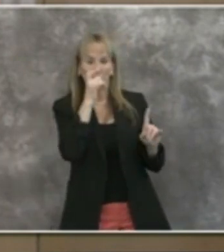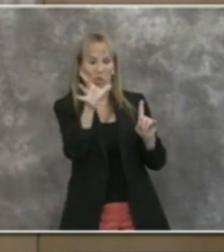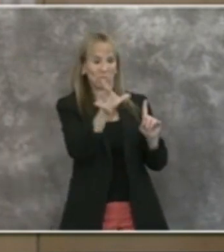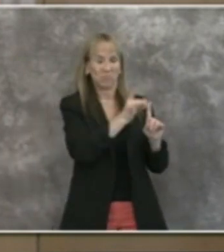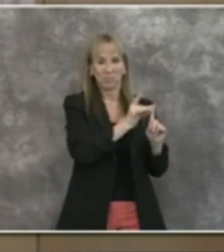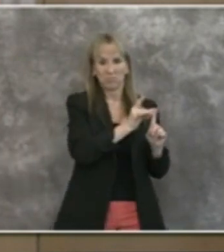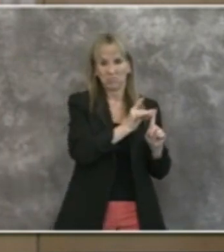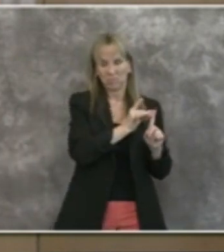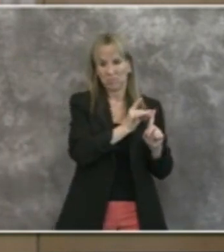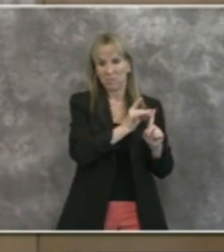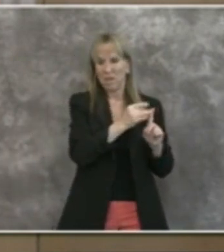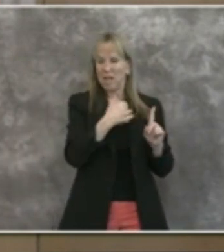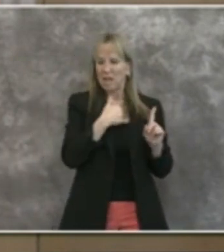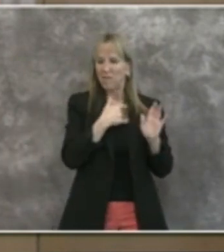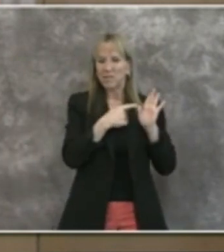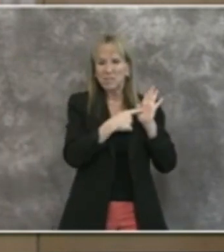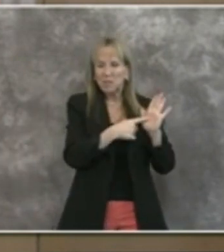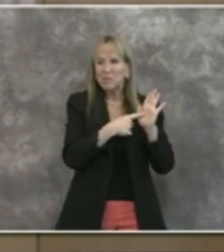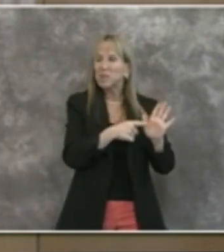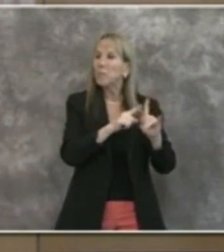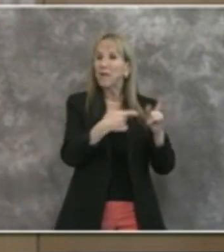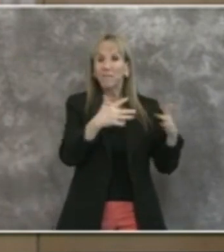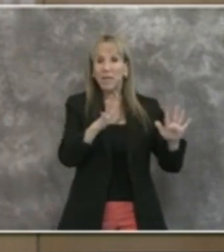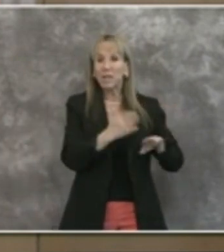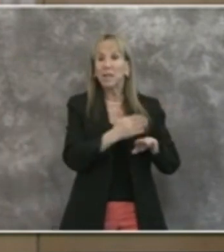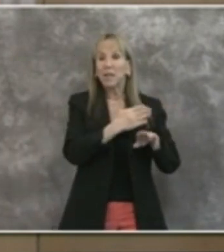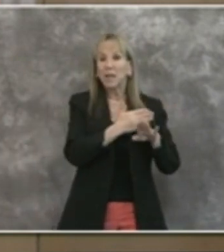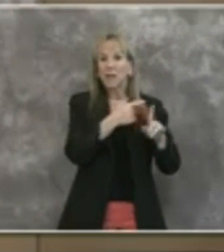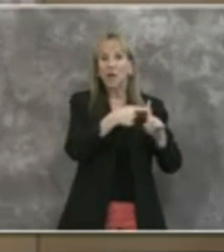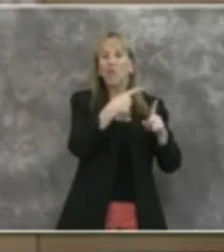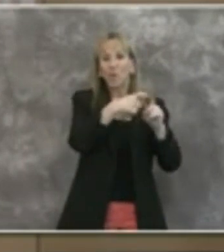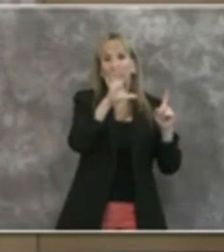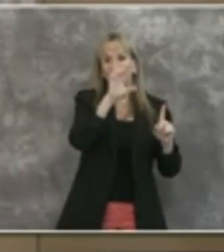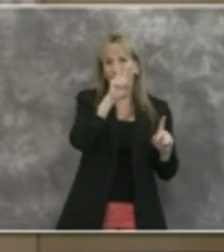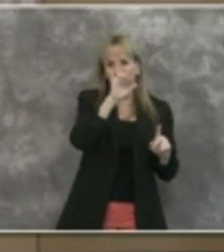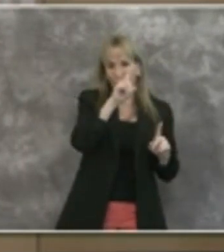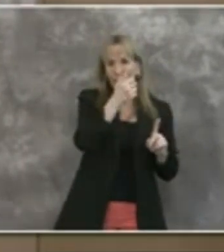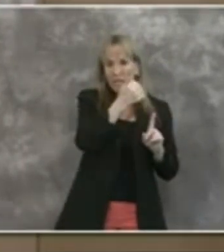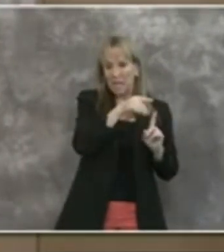SO TO DATE IN THE DISEASE OF THIS AND THAT YOU ARE SPEAKING UP THIS CALL PEDIATRIC MULTI-SYSTEM AND THE